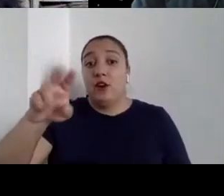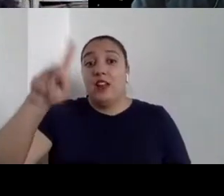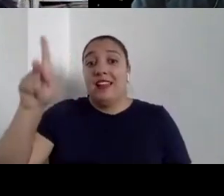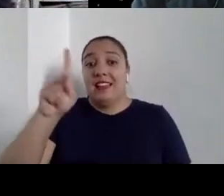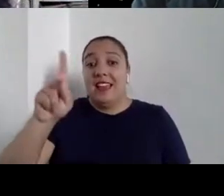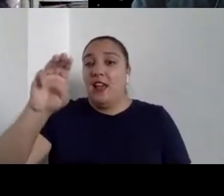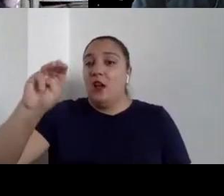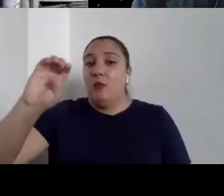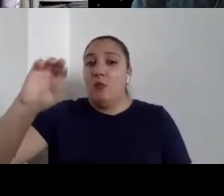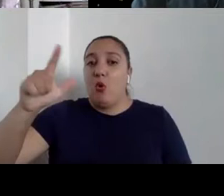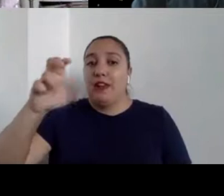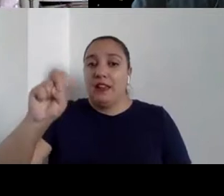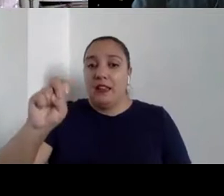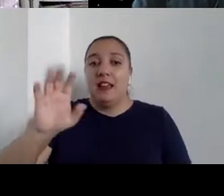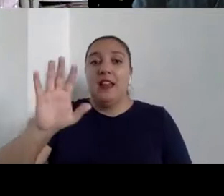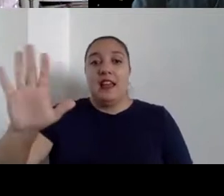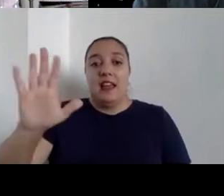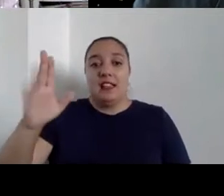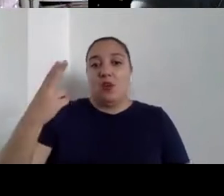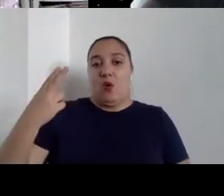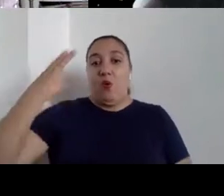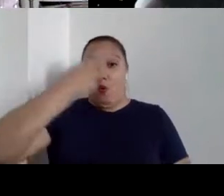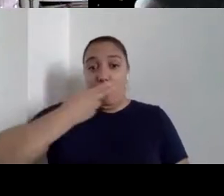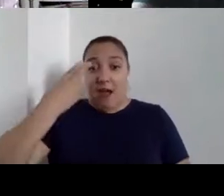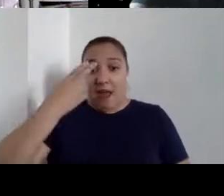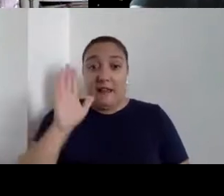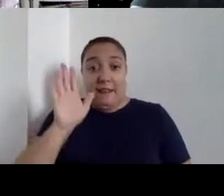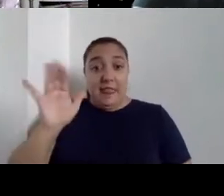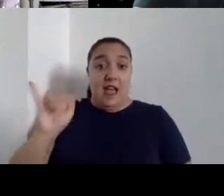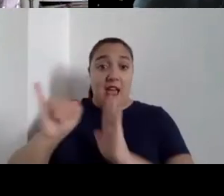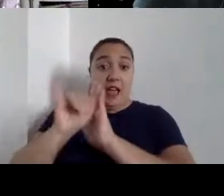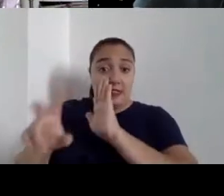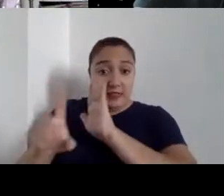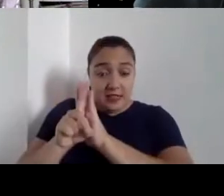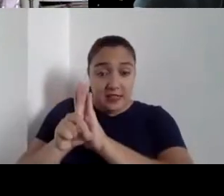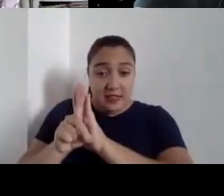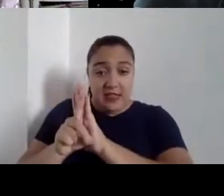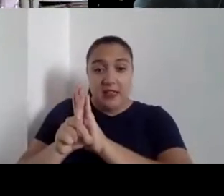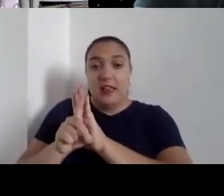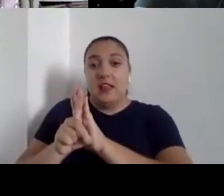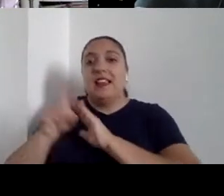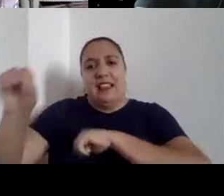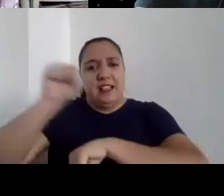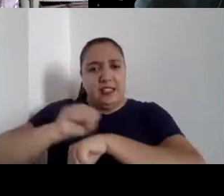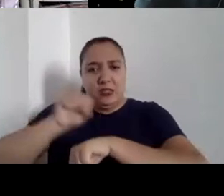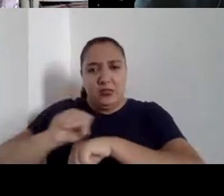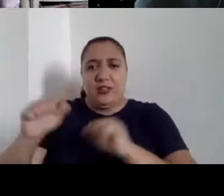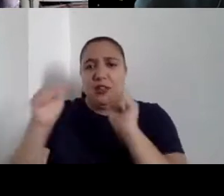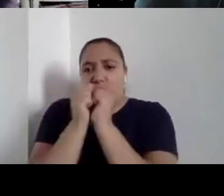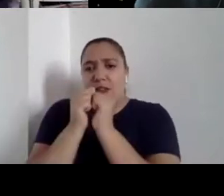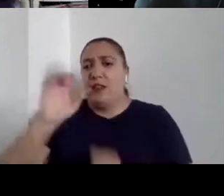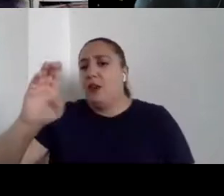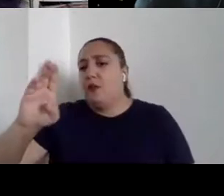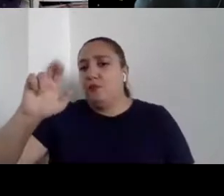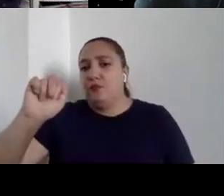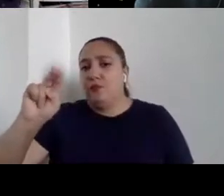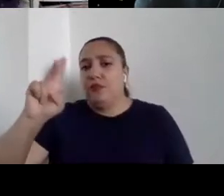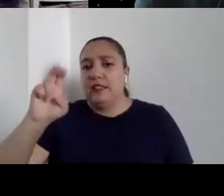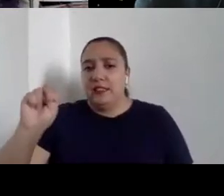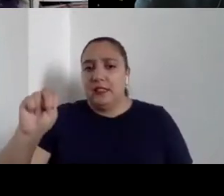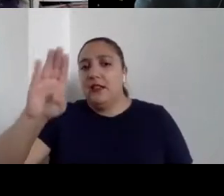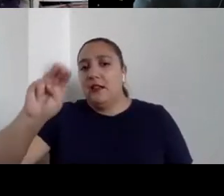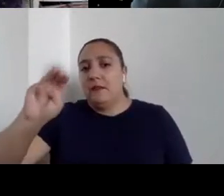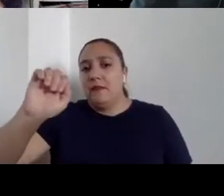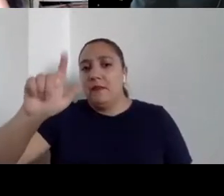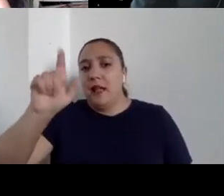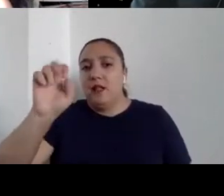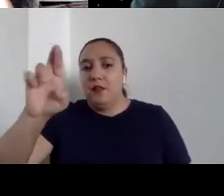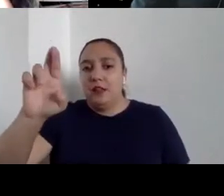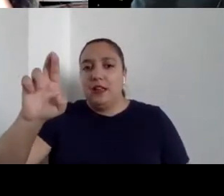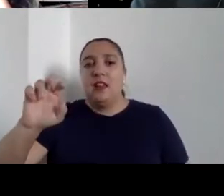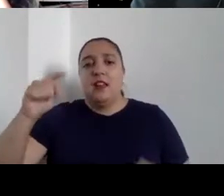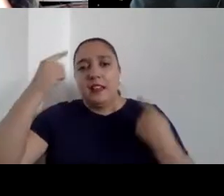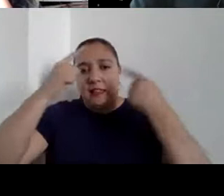He is doing incredible work visualizing D.N.A. structures and the way they relate to natural